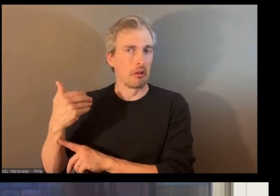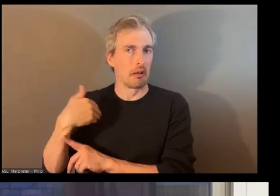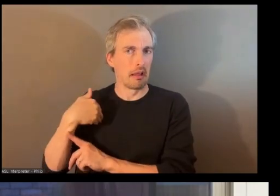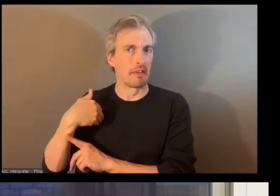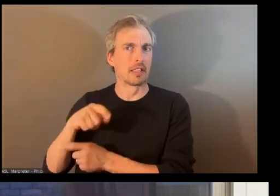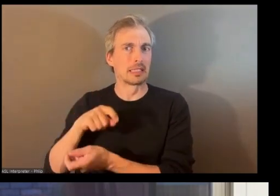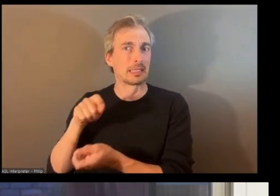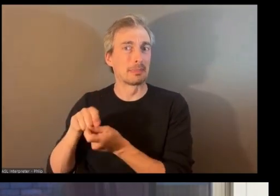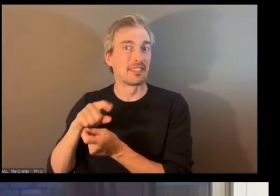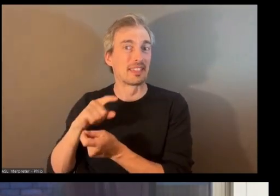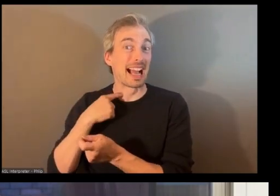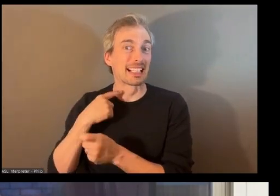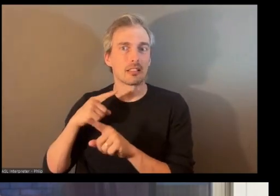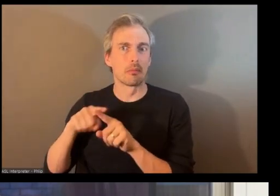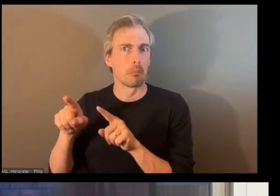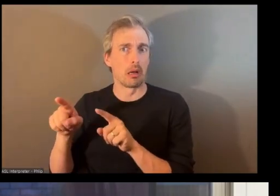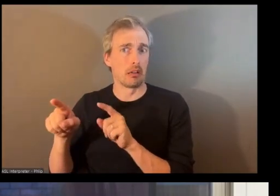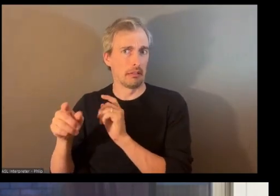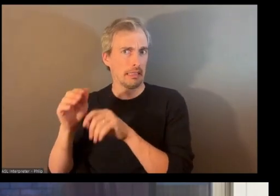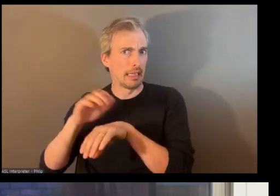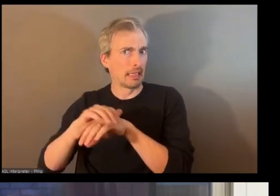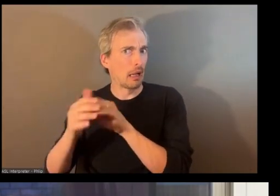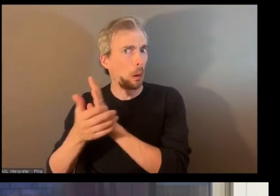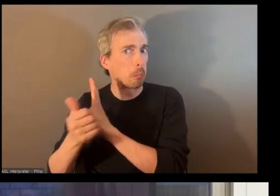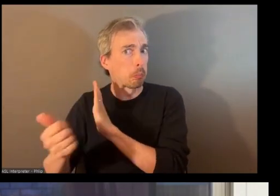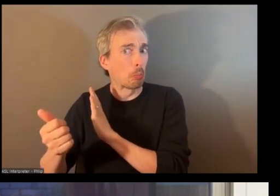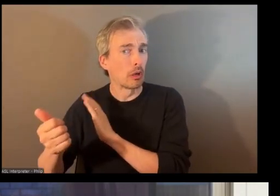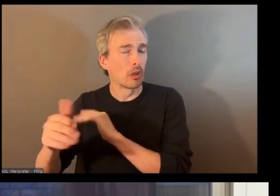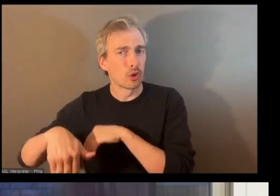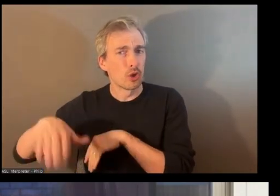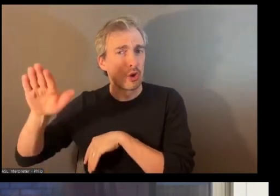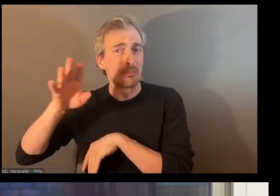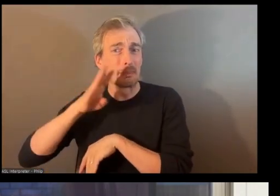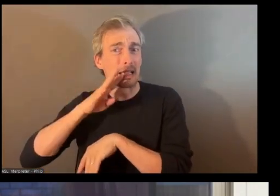But still it makes it difficult to perceive or difficult to operate.